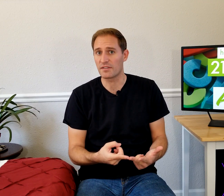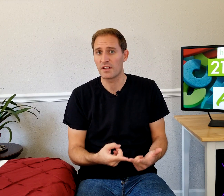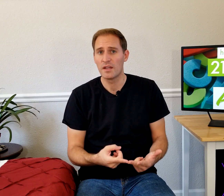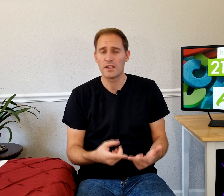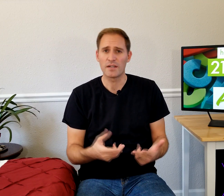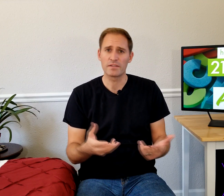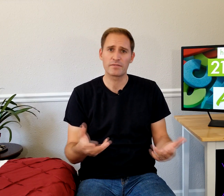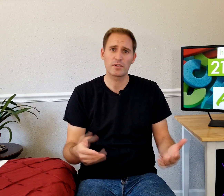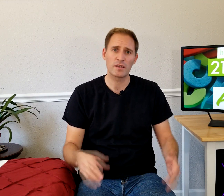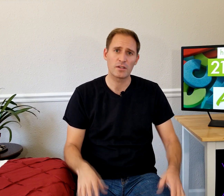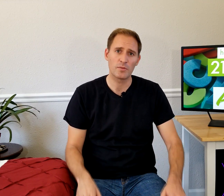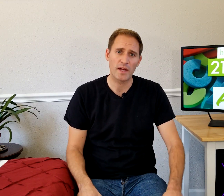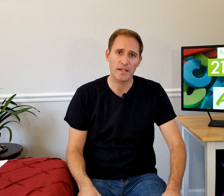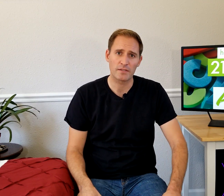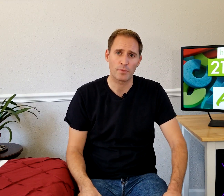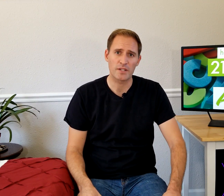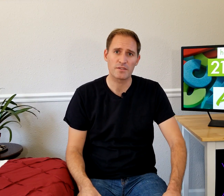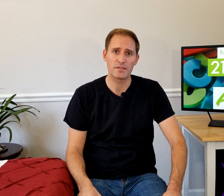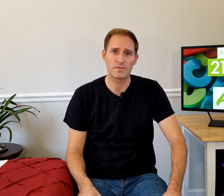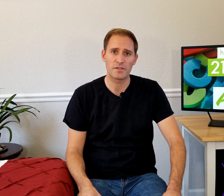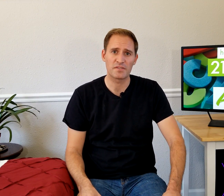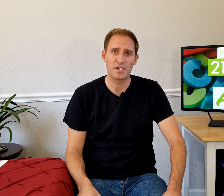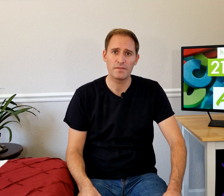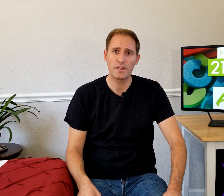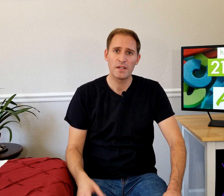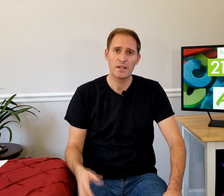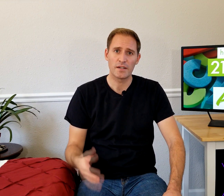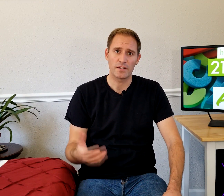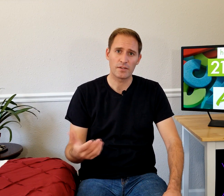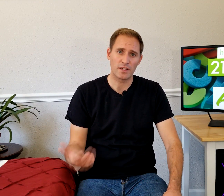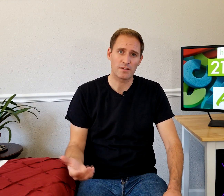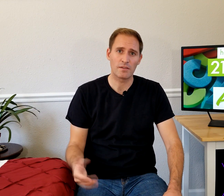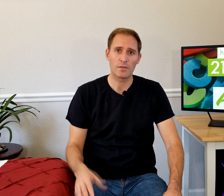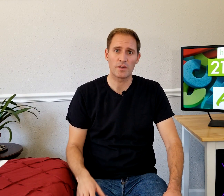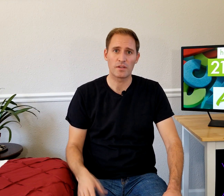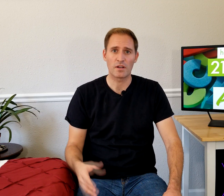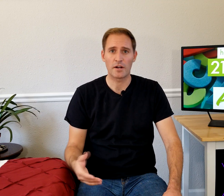feel free to go back and watch those for yourself. You can get to them in the card